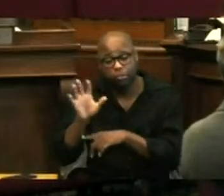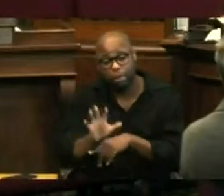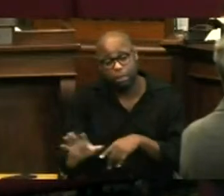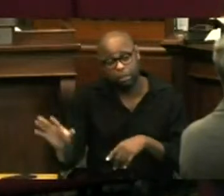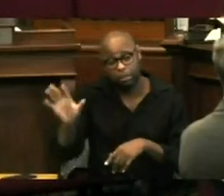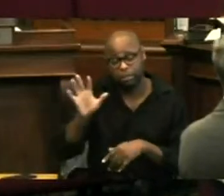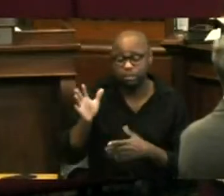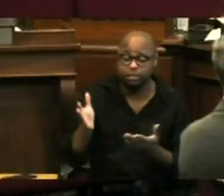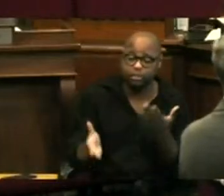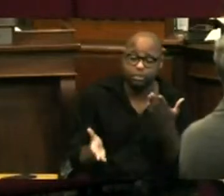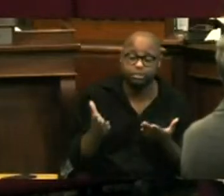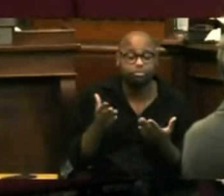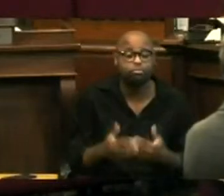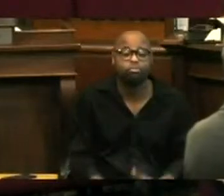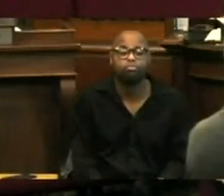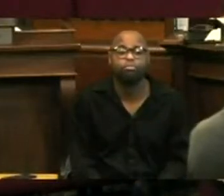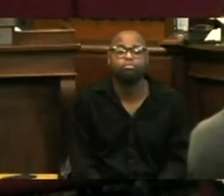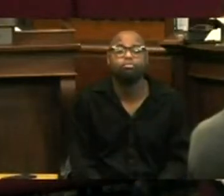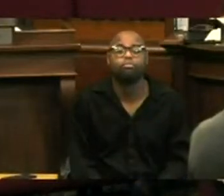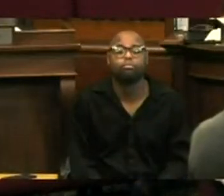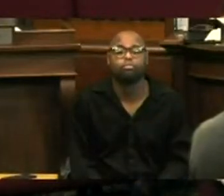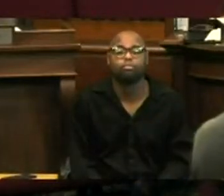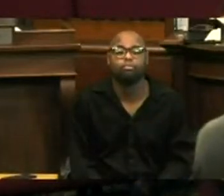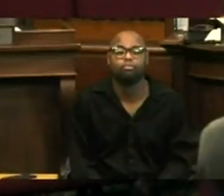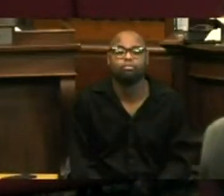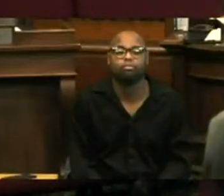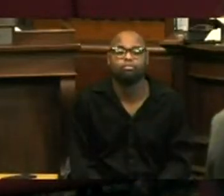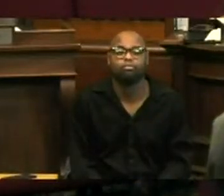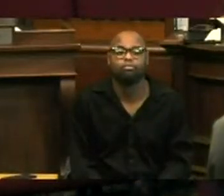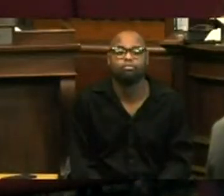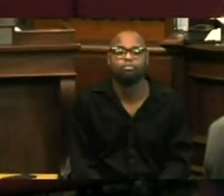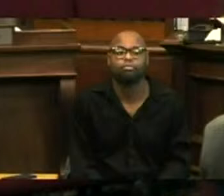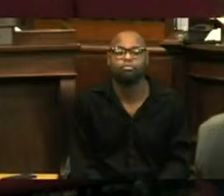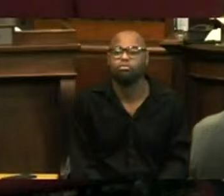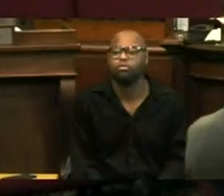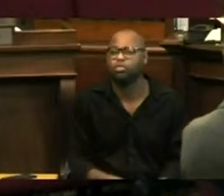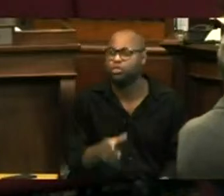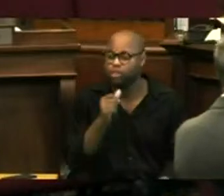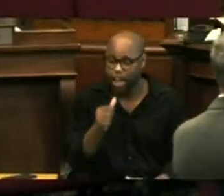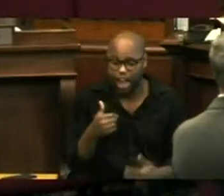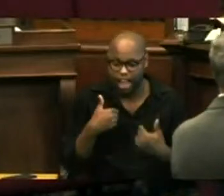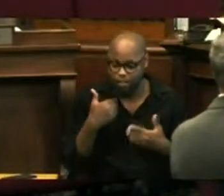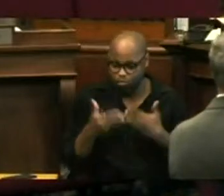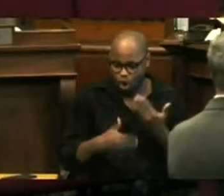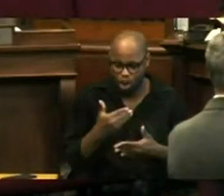done in February of 2030 or something like that, that kind of stuff. We probably have